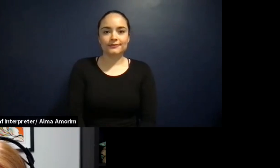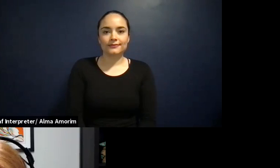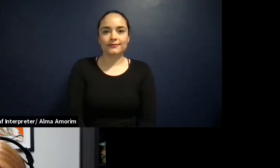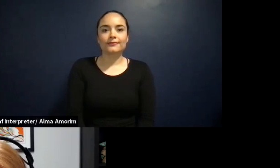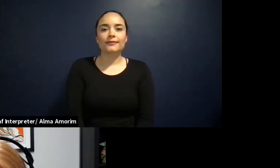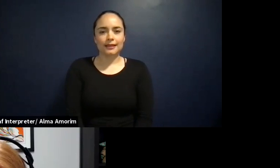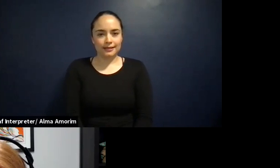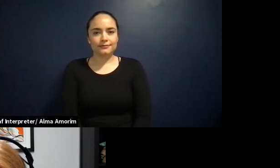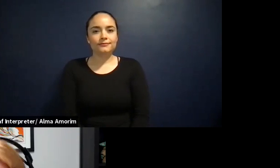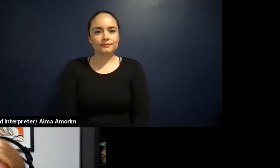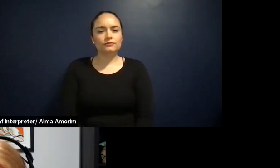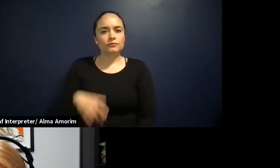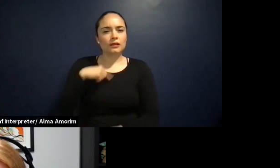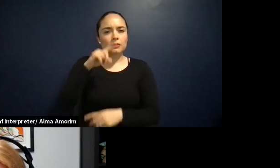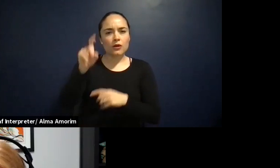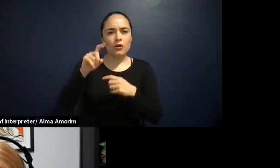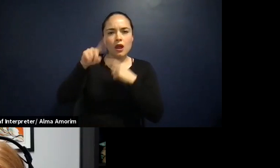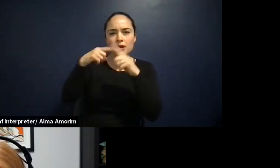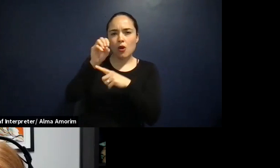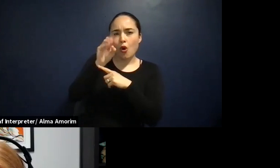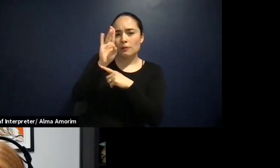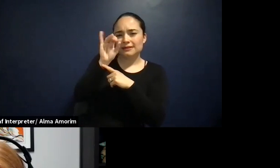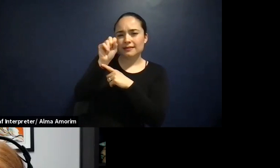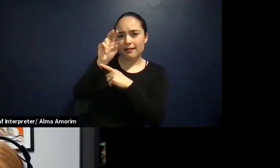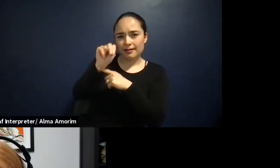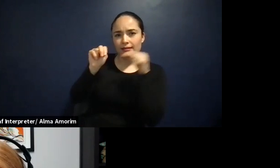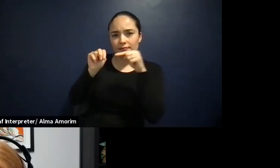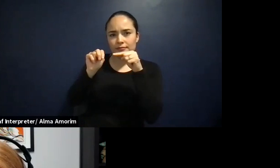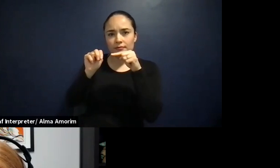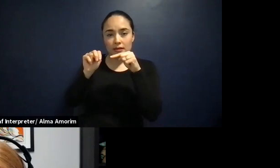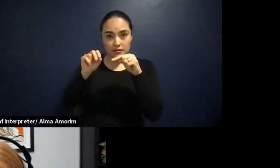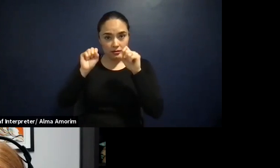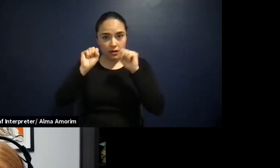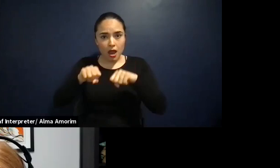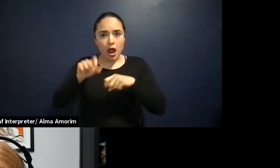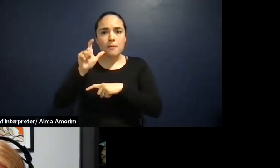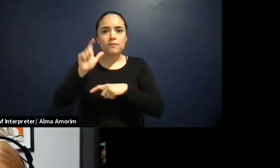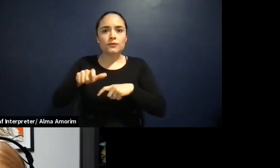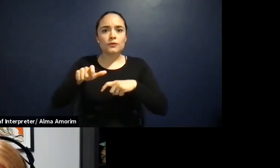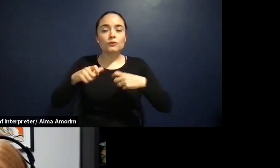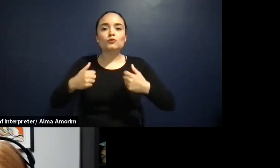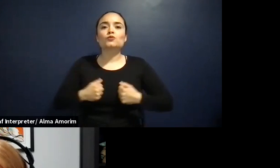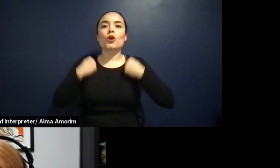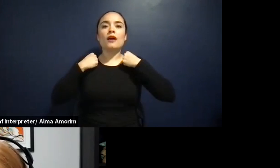survival mode, so I don't have unlimited blocks, I have to mine everything myself, if I want to use